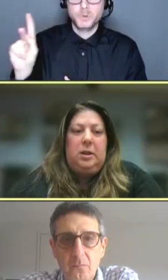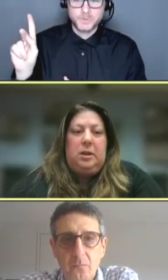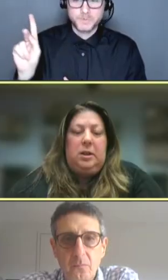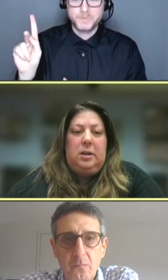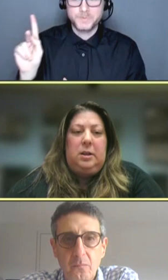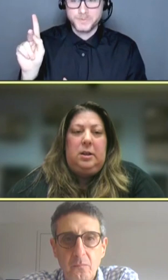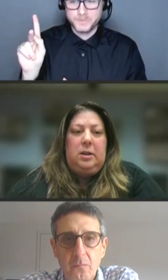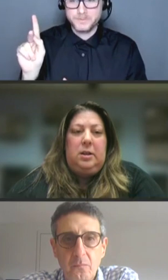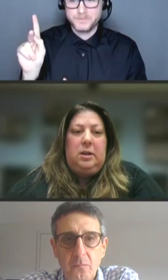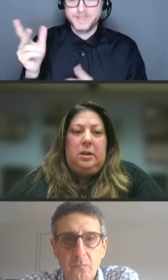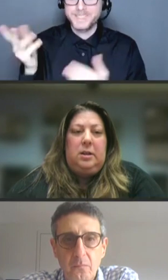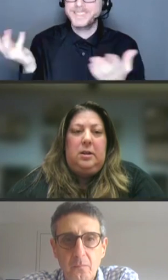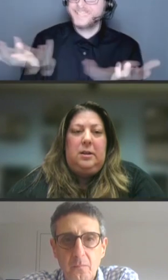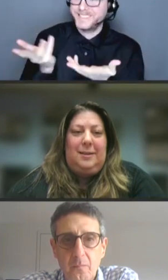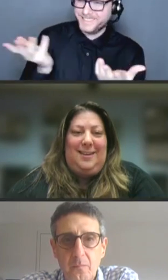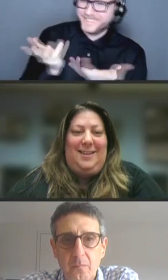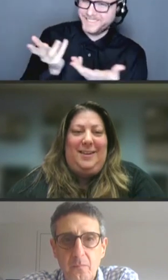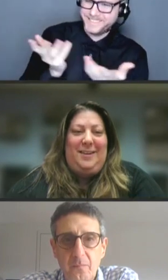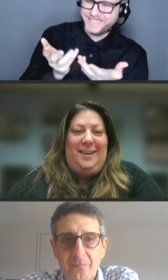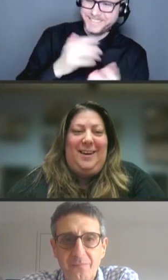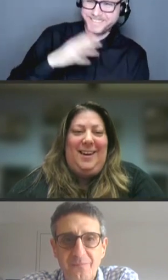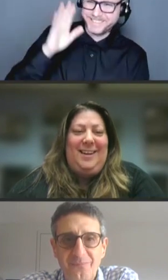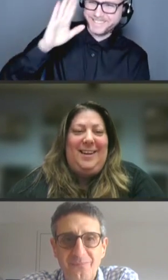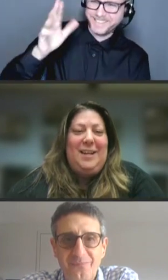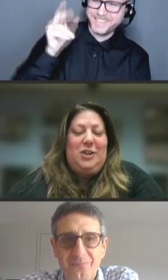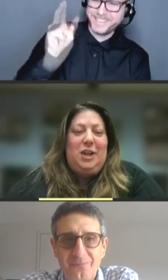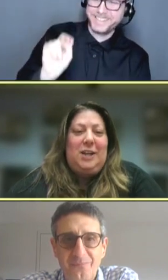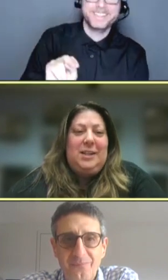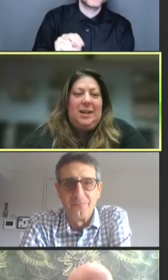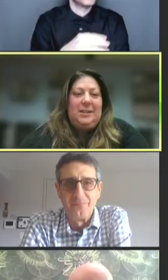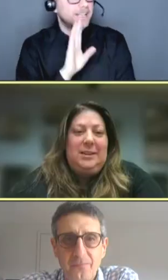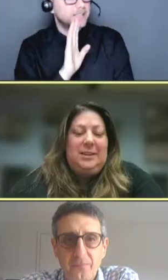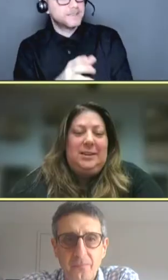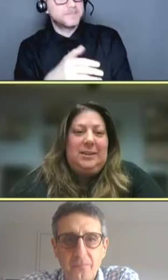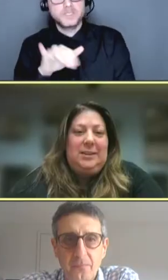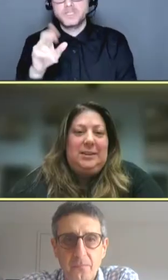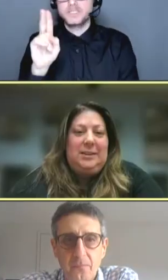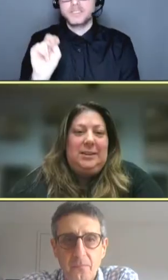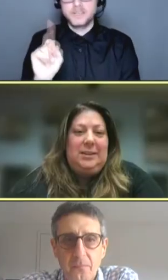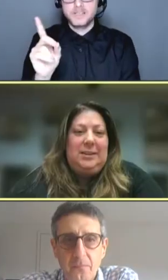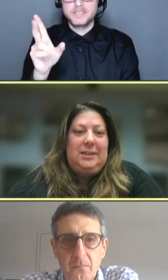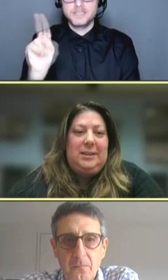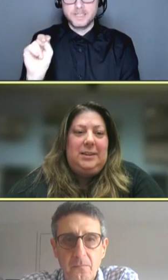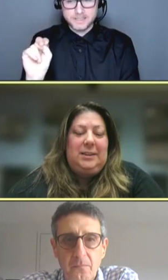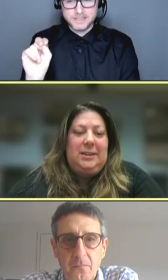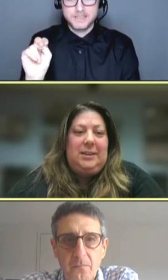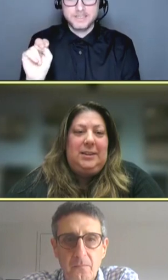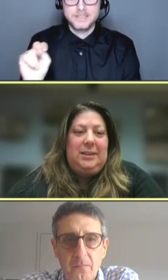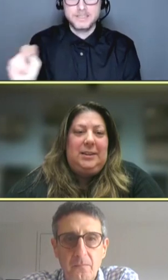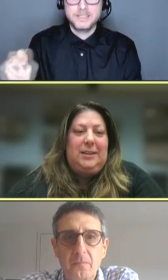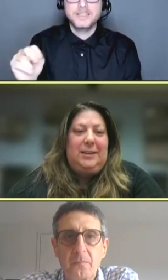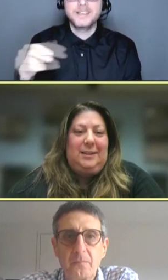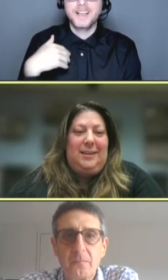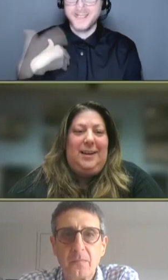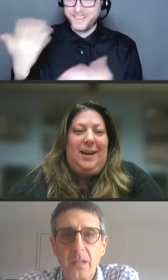John Dunn: I am here. Hi, Ann. Hi, Bob.